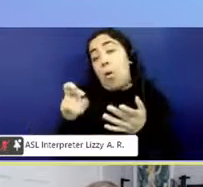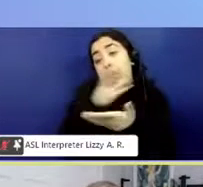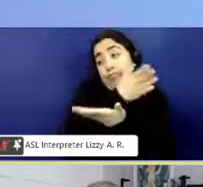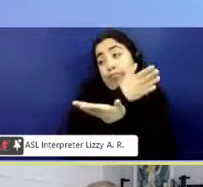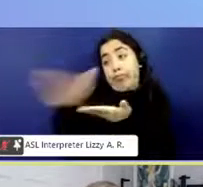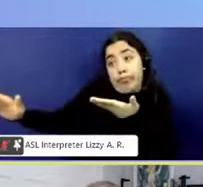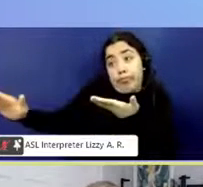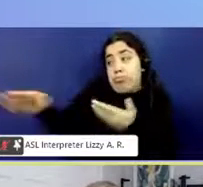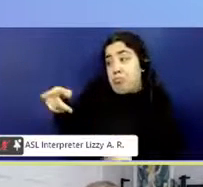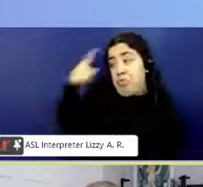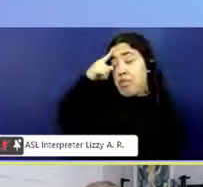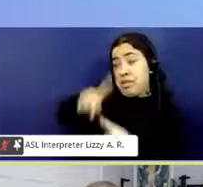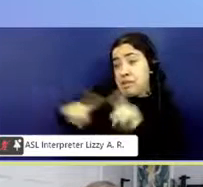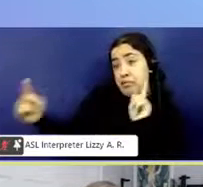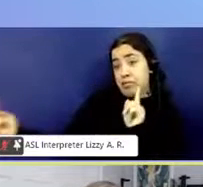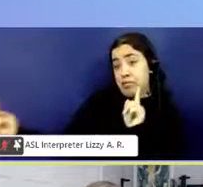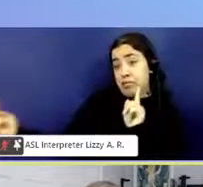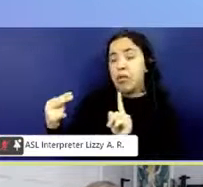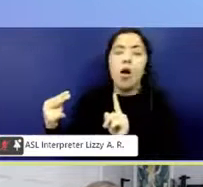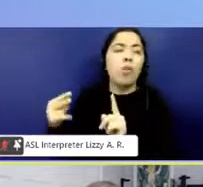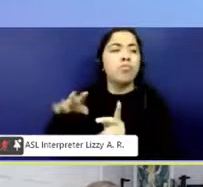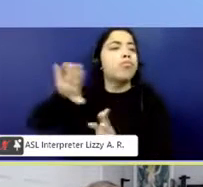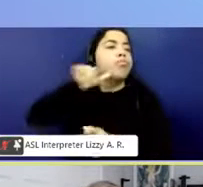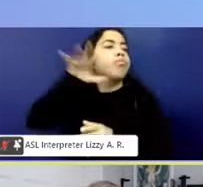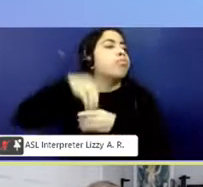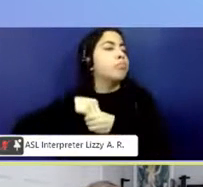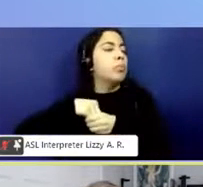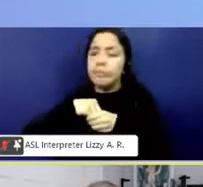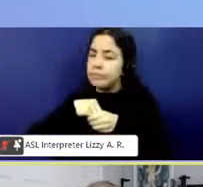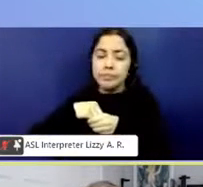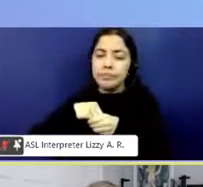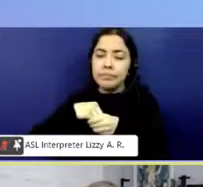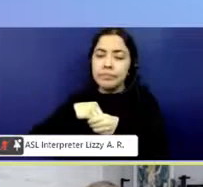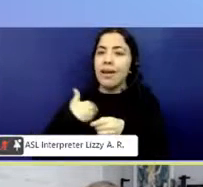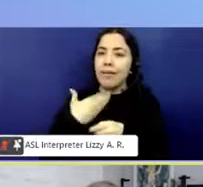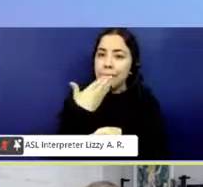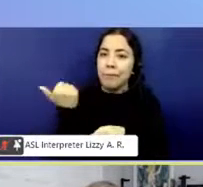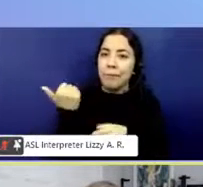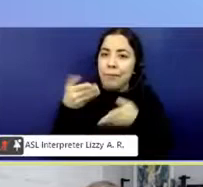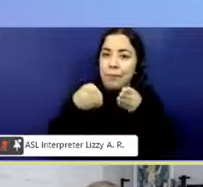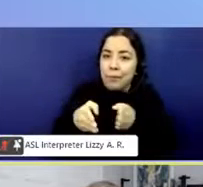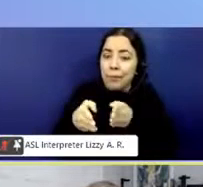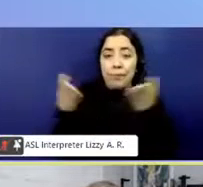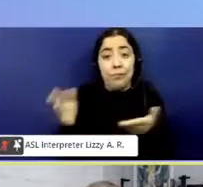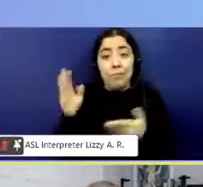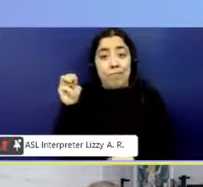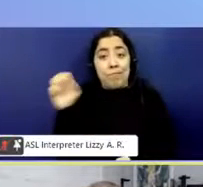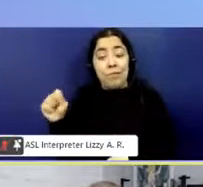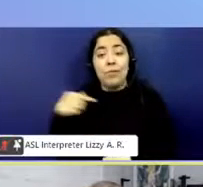differently there's a better way at Microsoft we've built a practice of inclusive design the